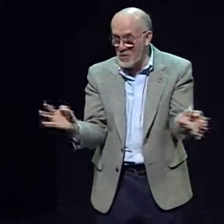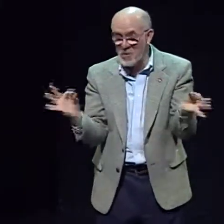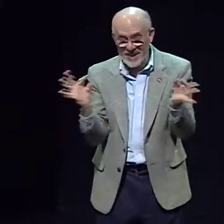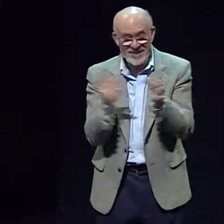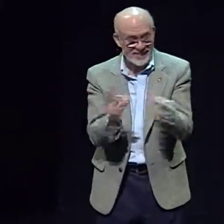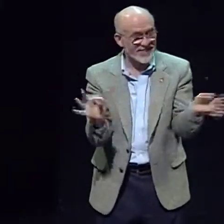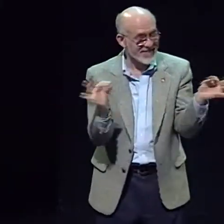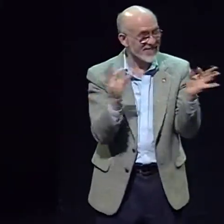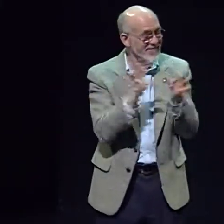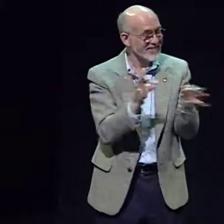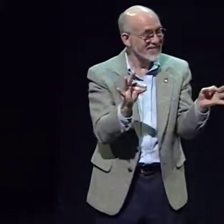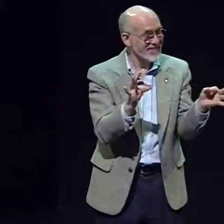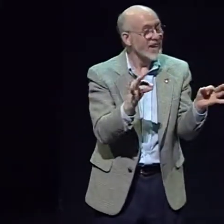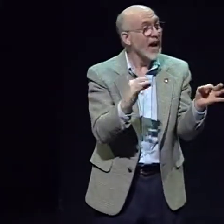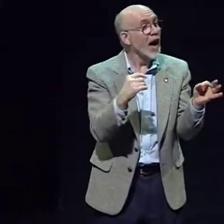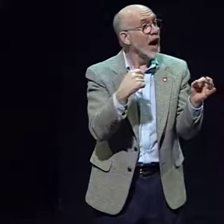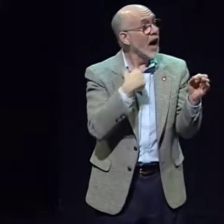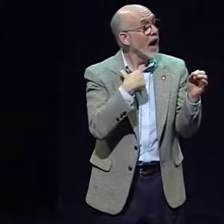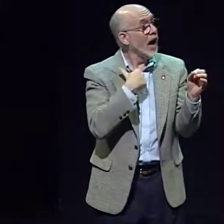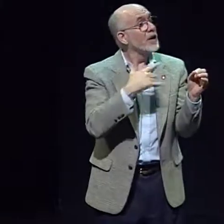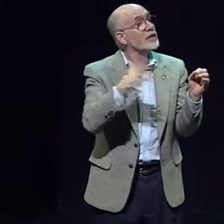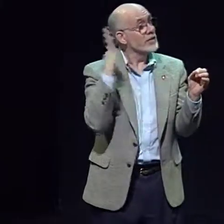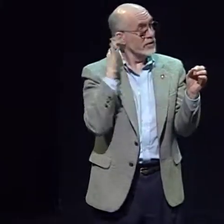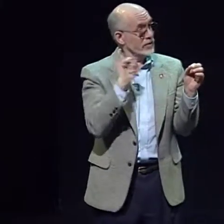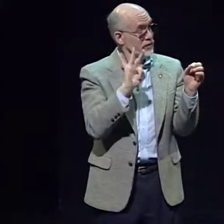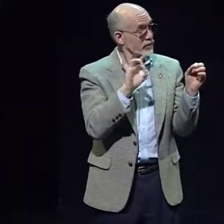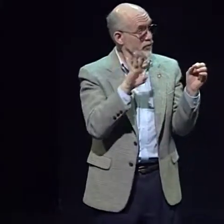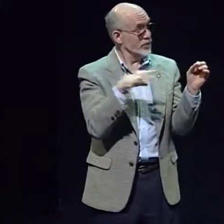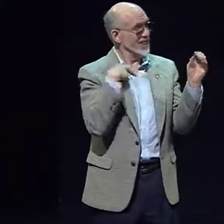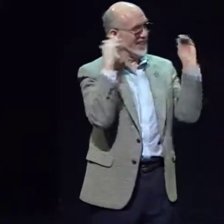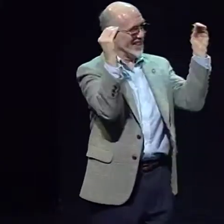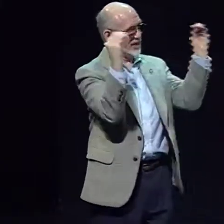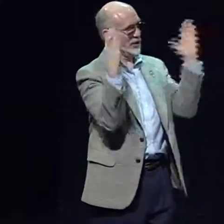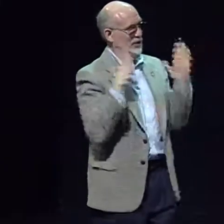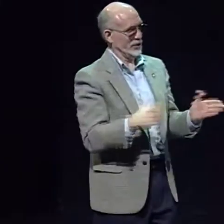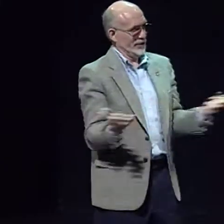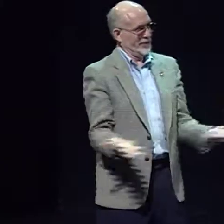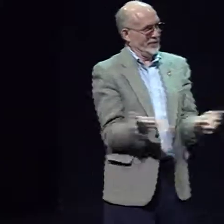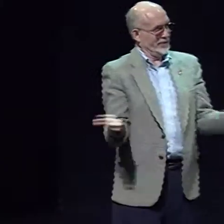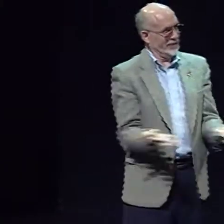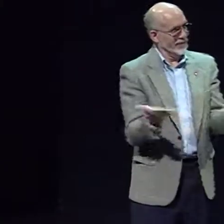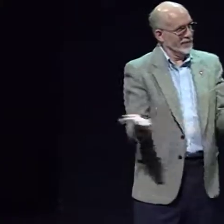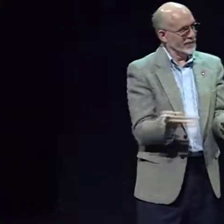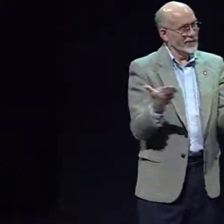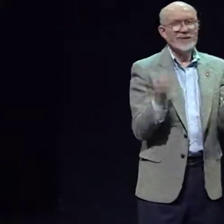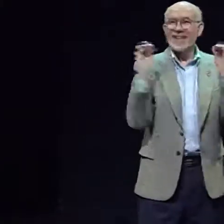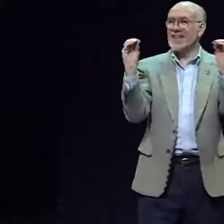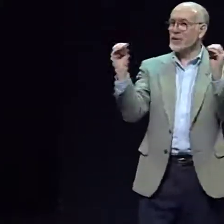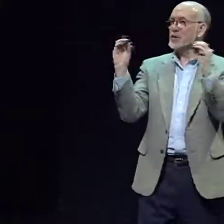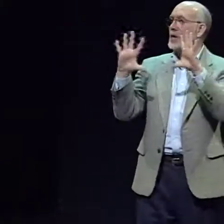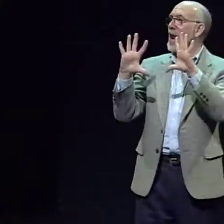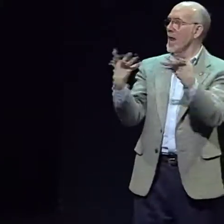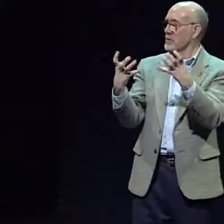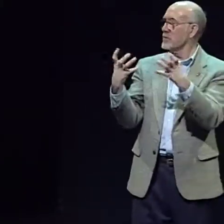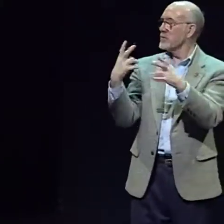AND YOU KNOW I LOVE SHARING STORIES, RIGHT? BACK IN '84, I WAS A PROFESSOR HERE ON CAMPUS,